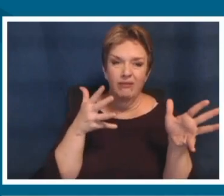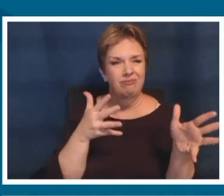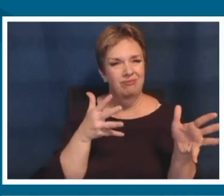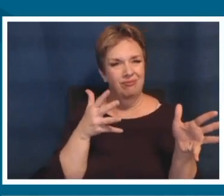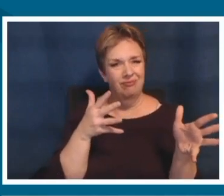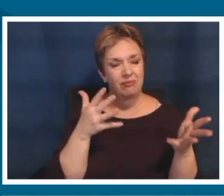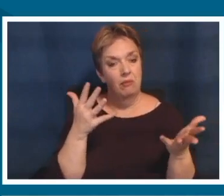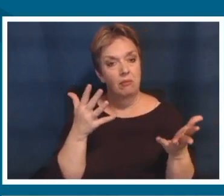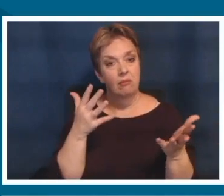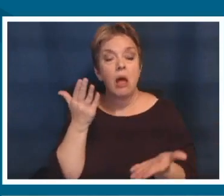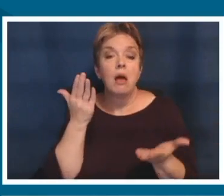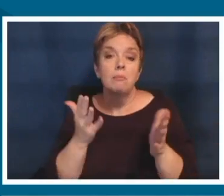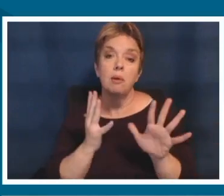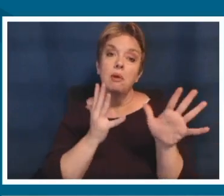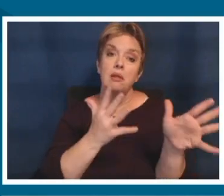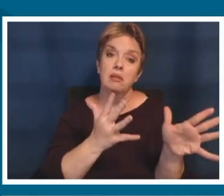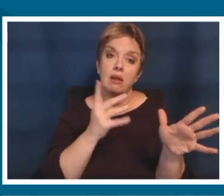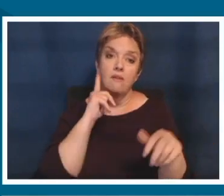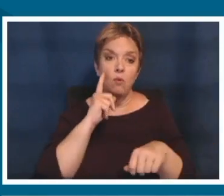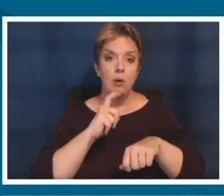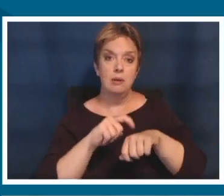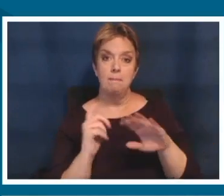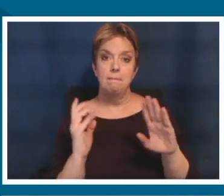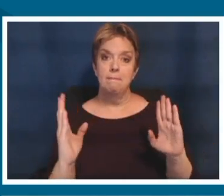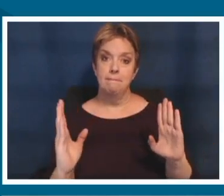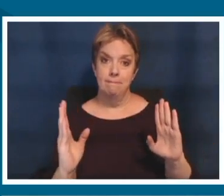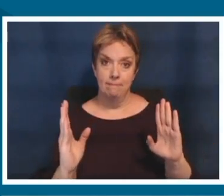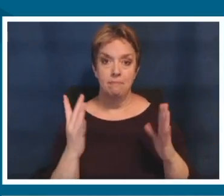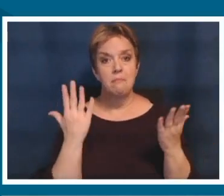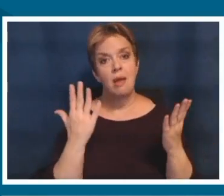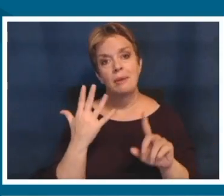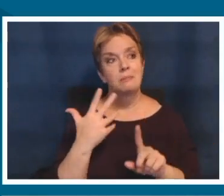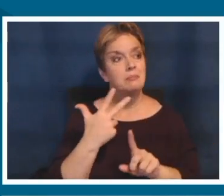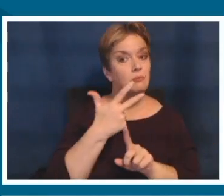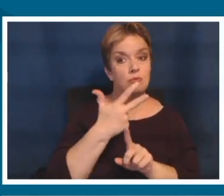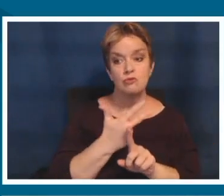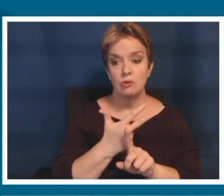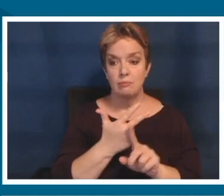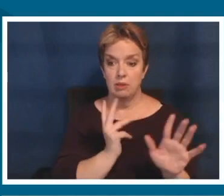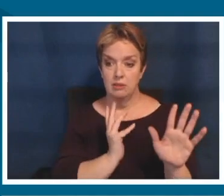leave them in place for a certain period of time you know like three months or